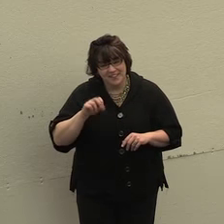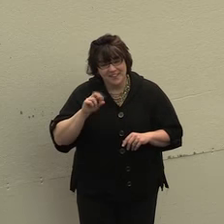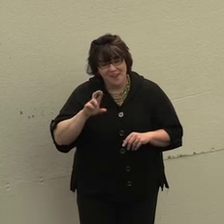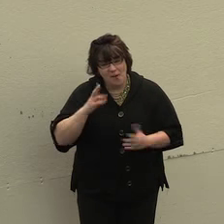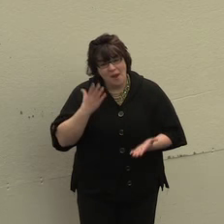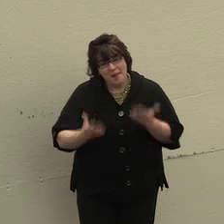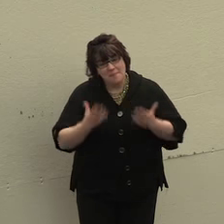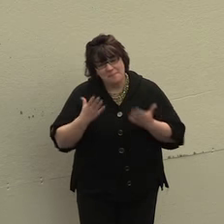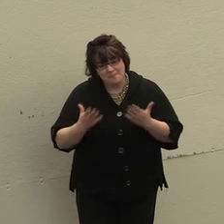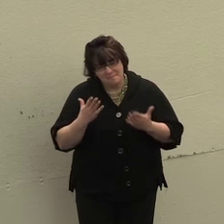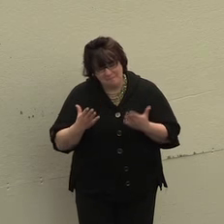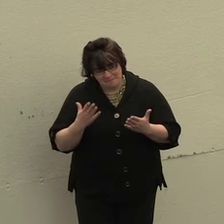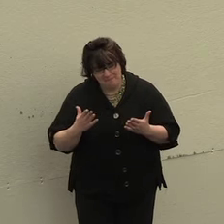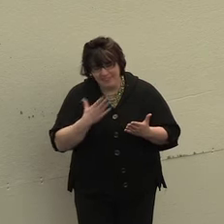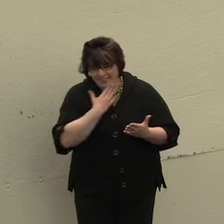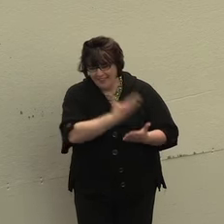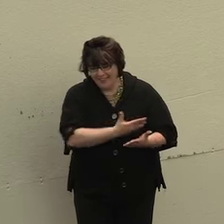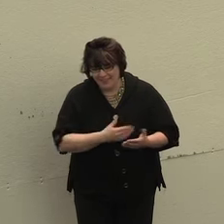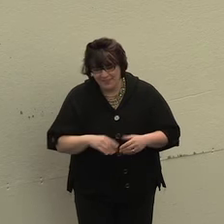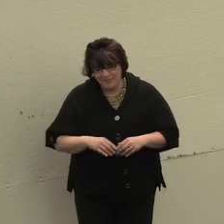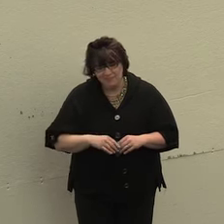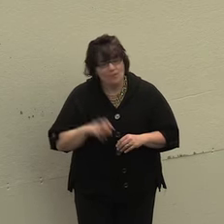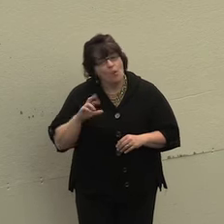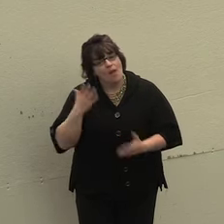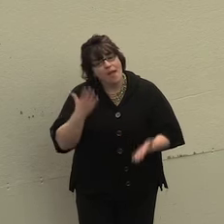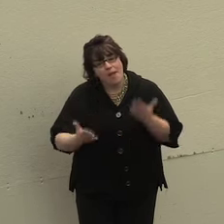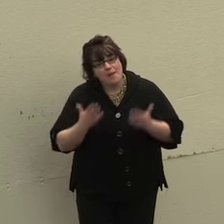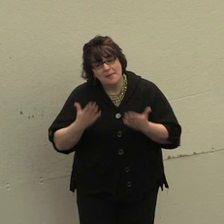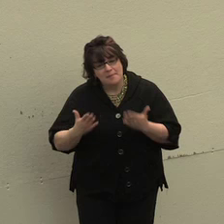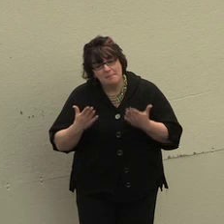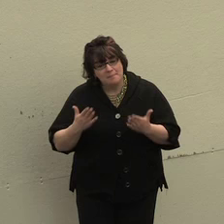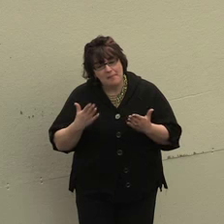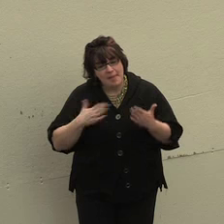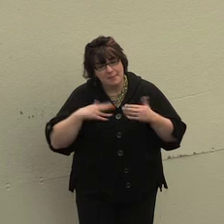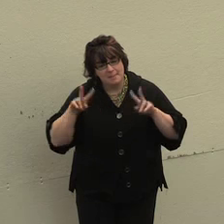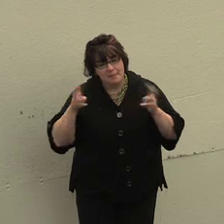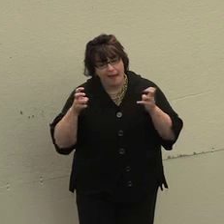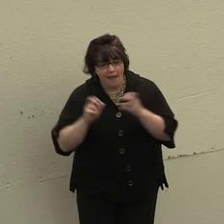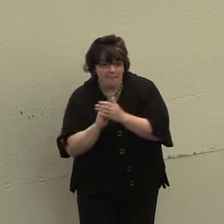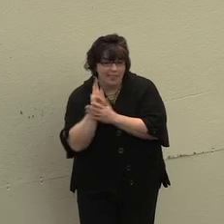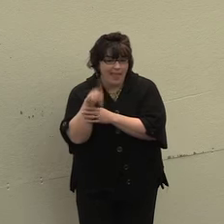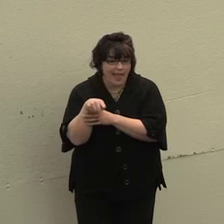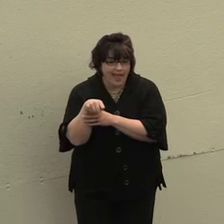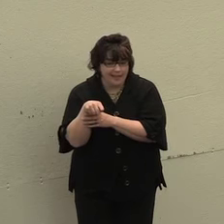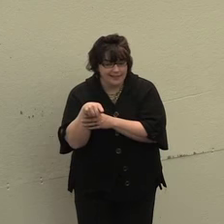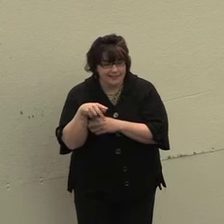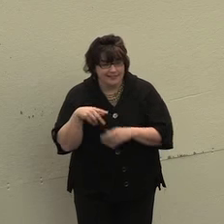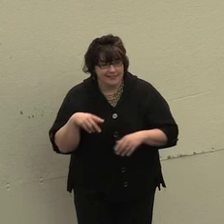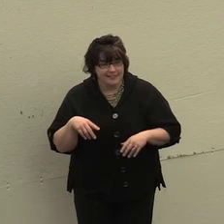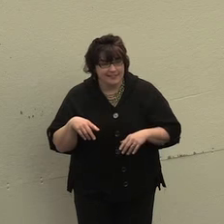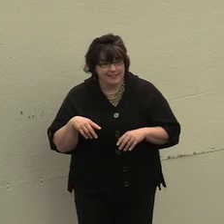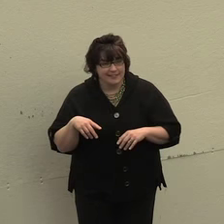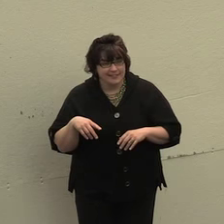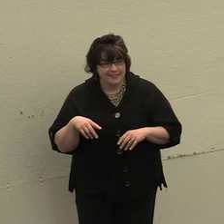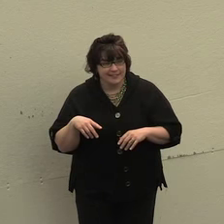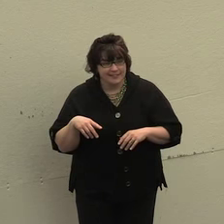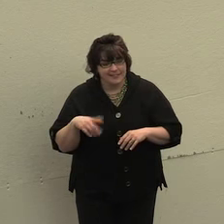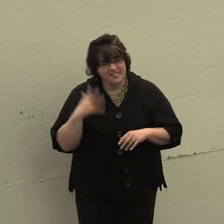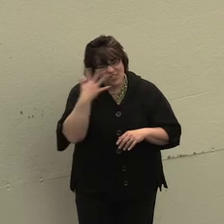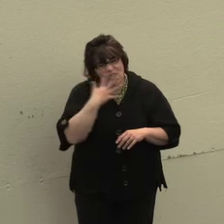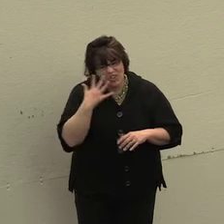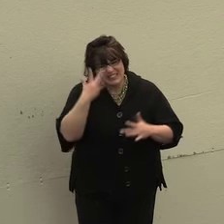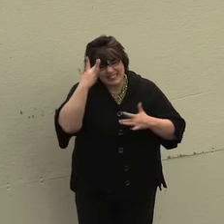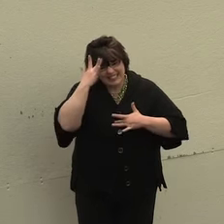And finally, one day, this is something I found.